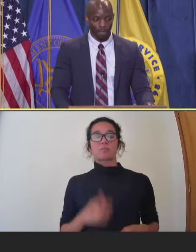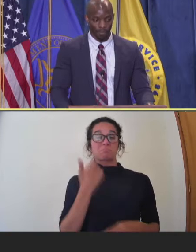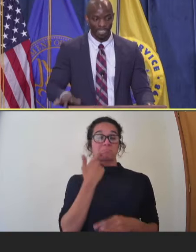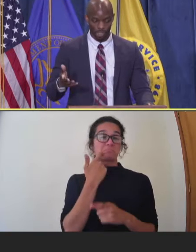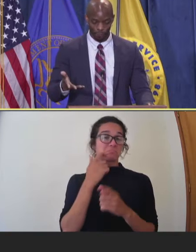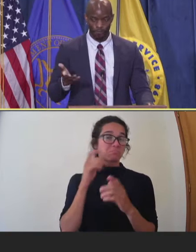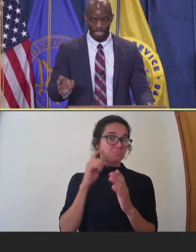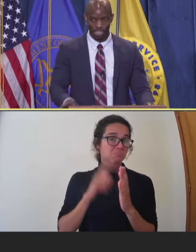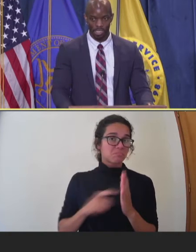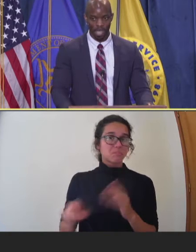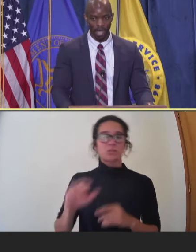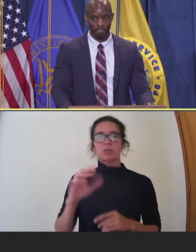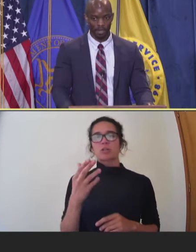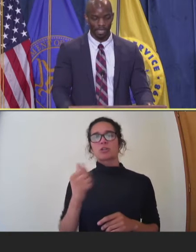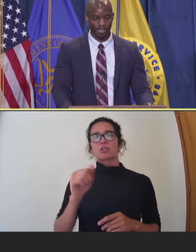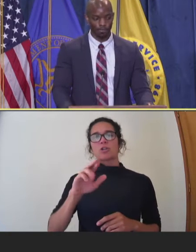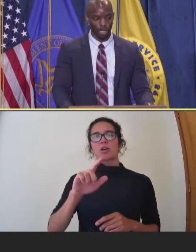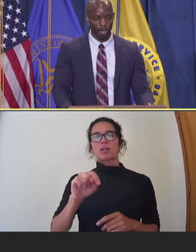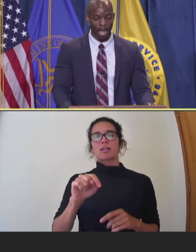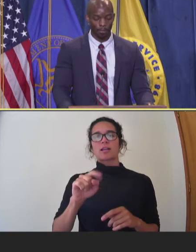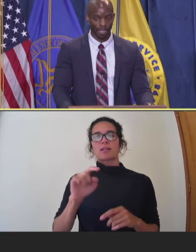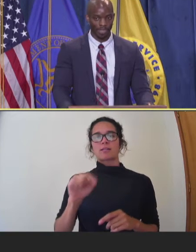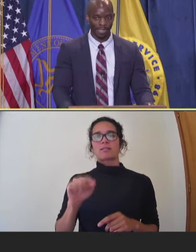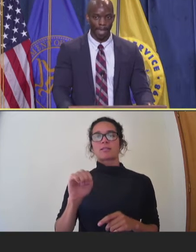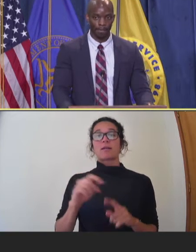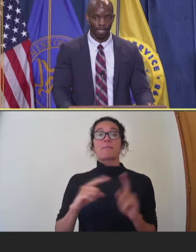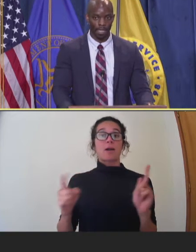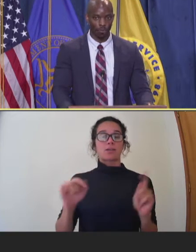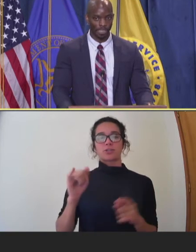However, as Jennifer mentioned, there is a bigger outbreak that's happening in Western